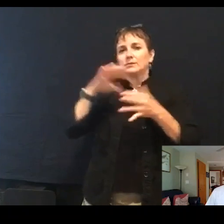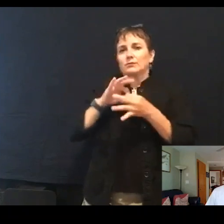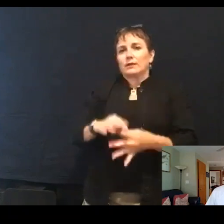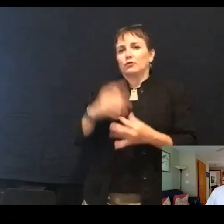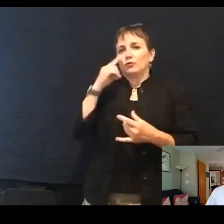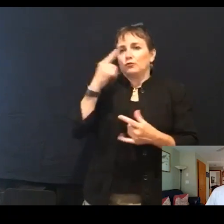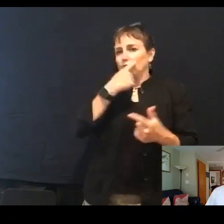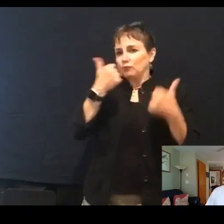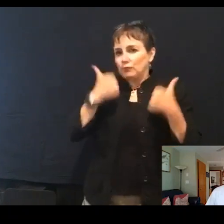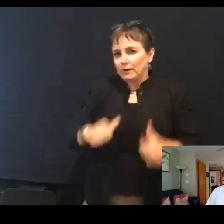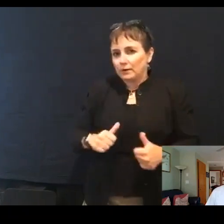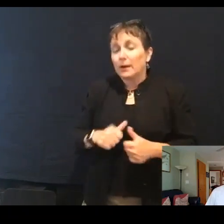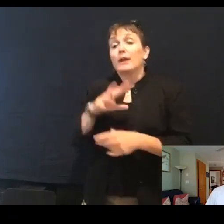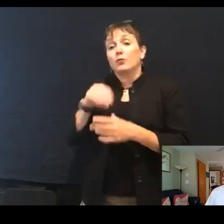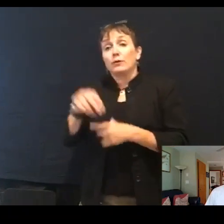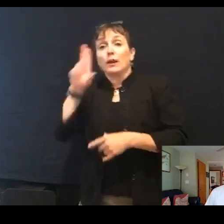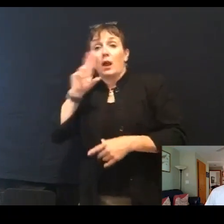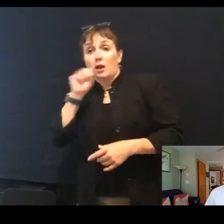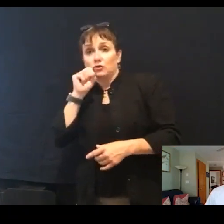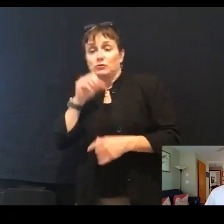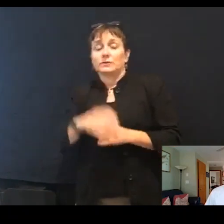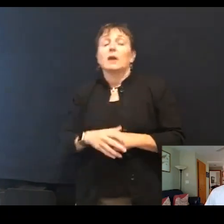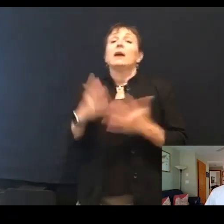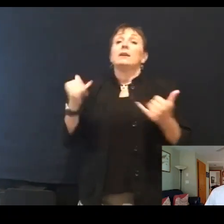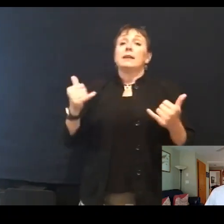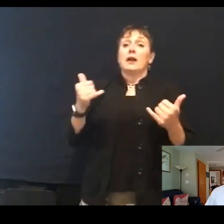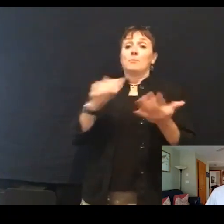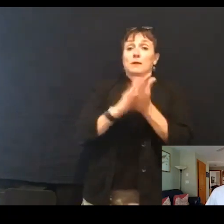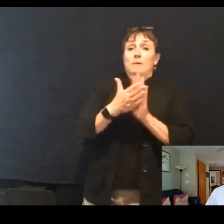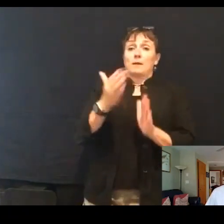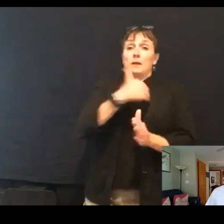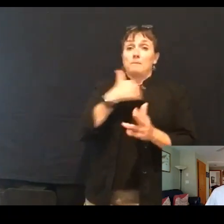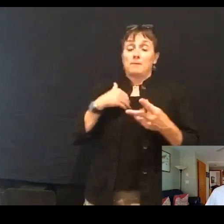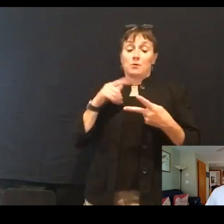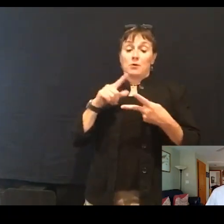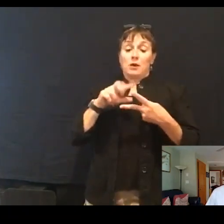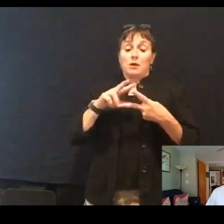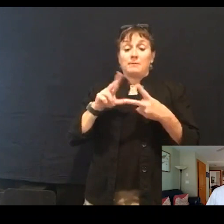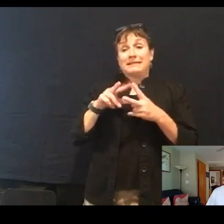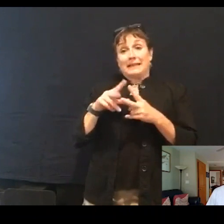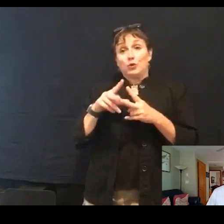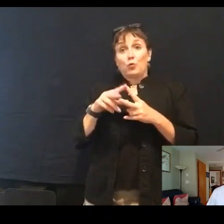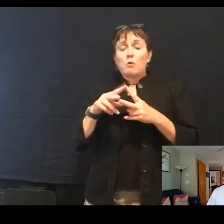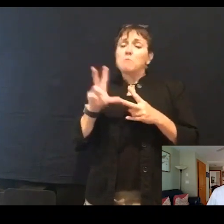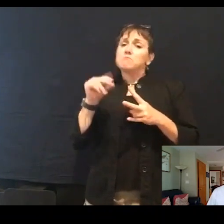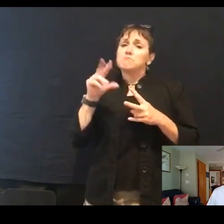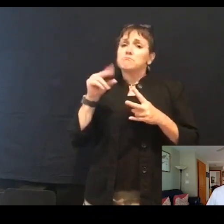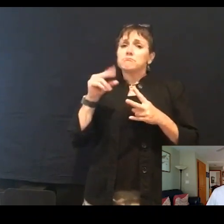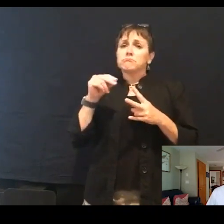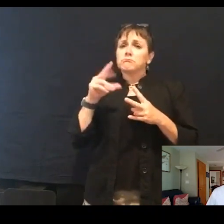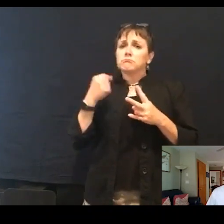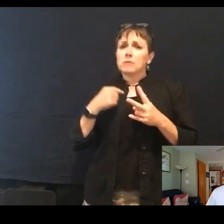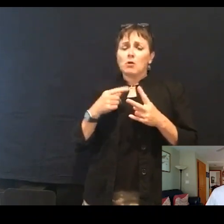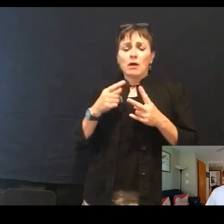So membership of a registry is not exclusive. Their shared missions and, also, different missions